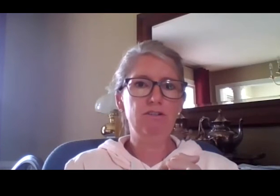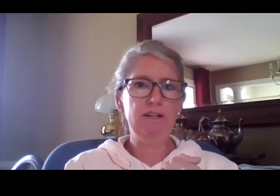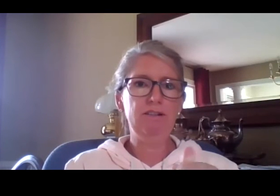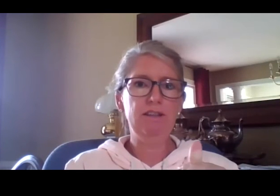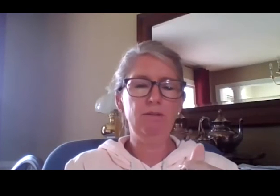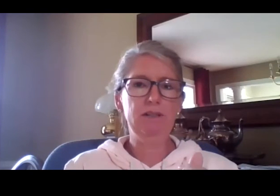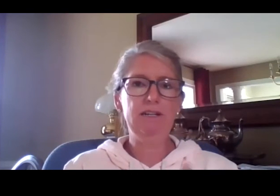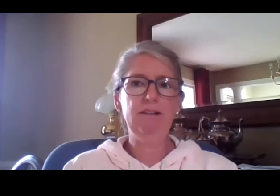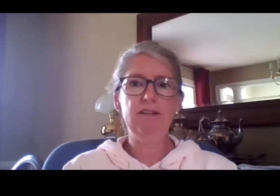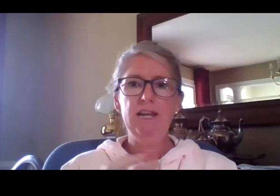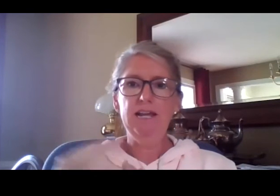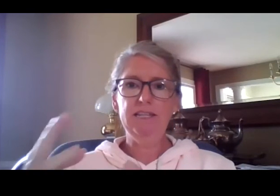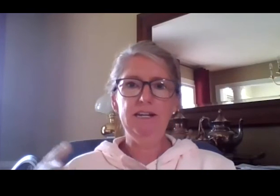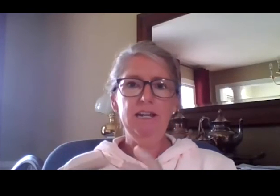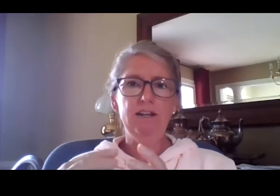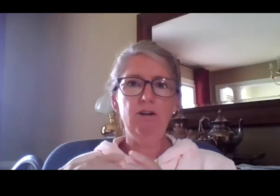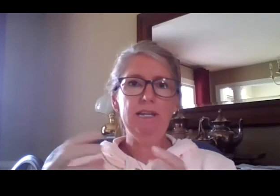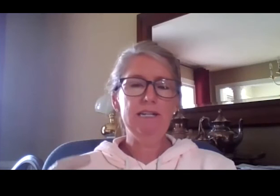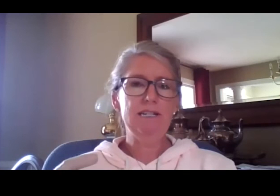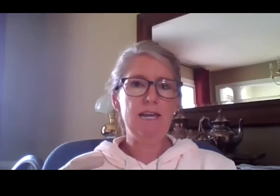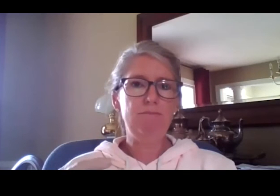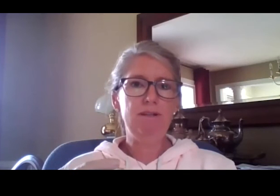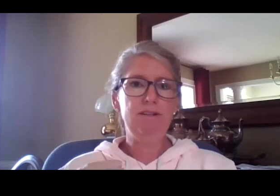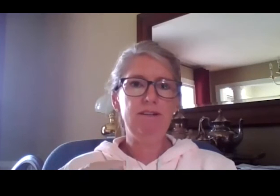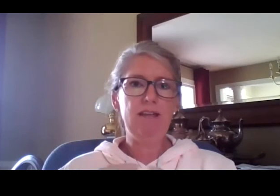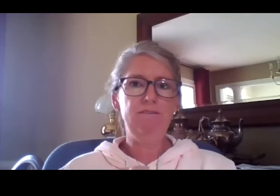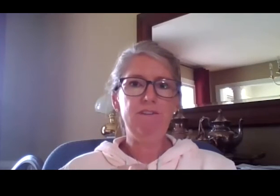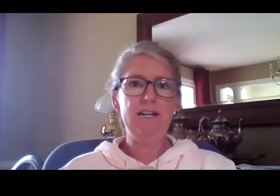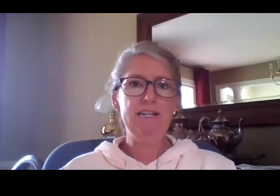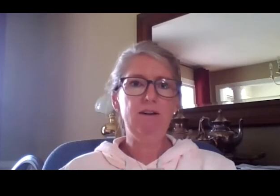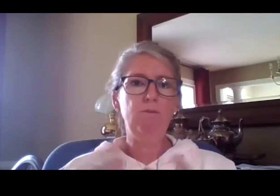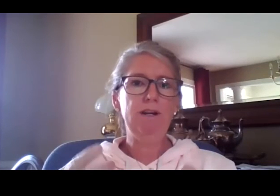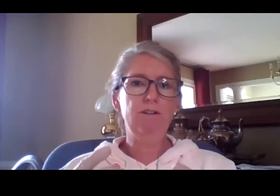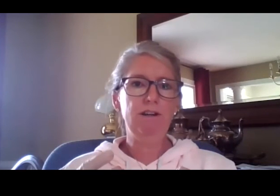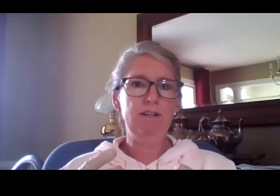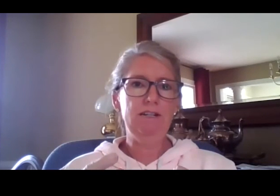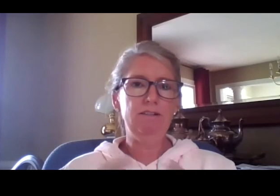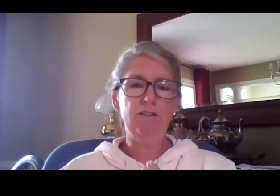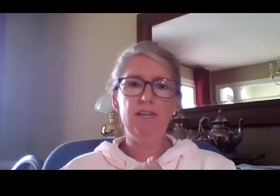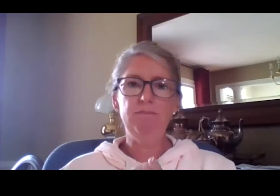strengths and their abilities, and then going into that business and finding out where their needs are.